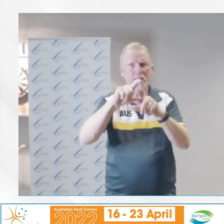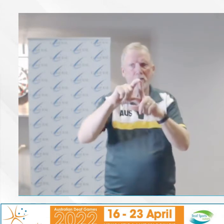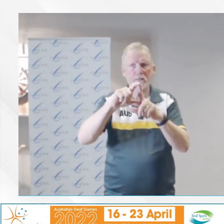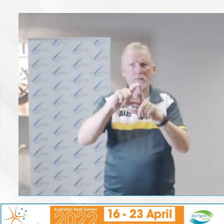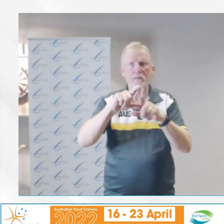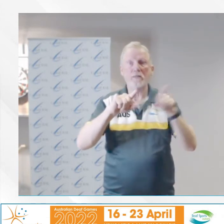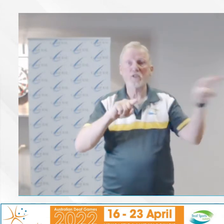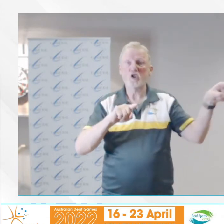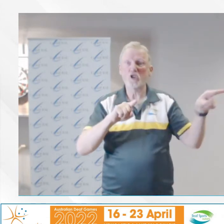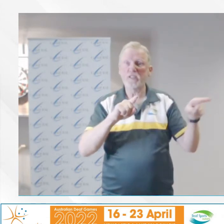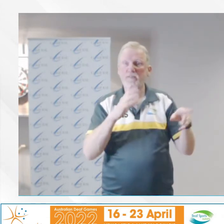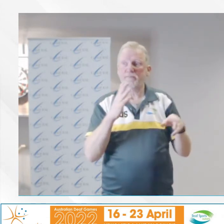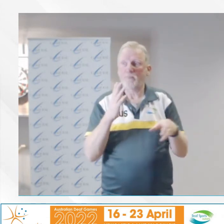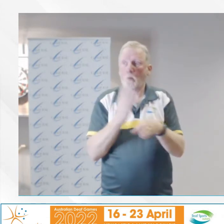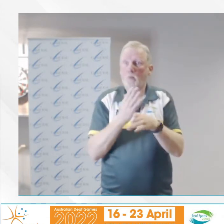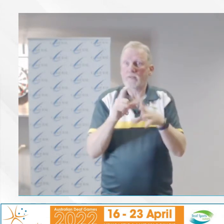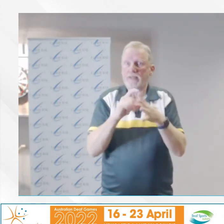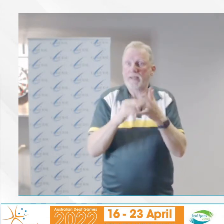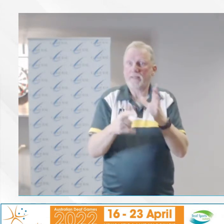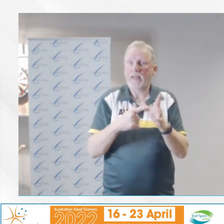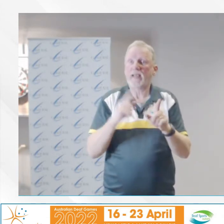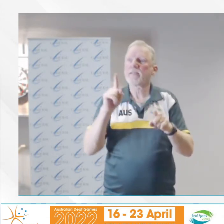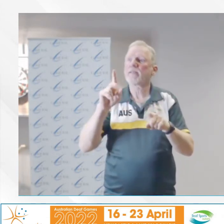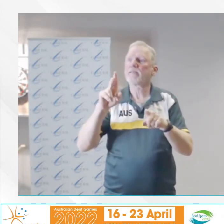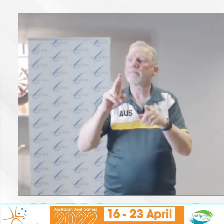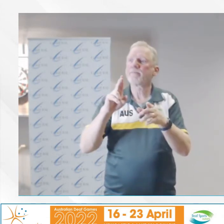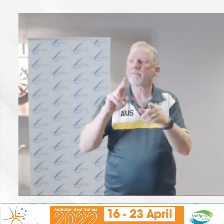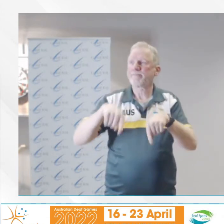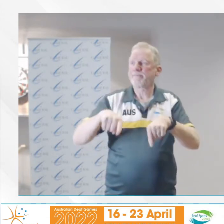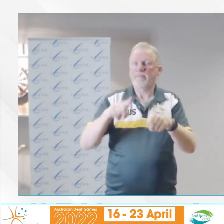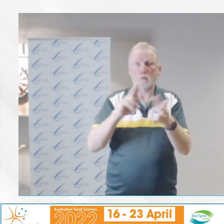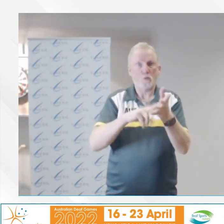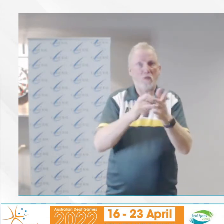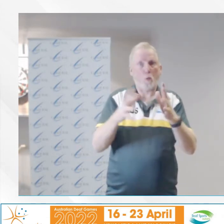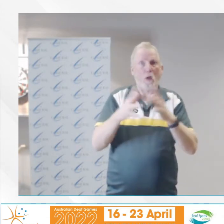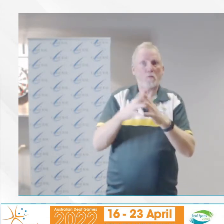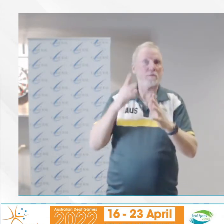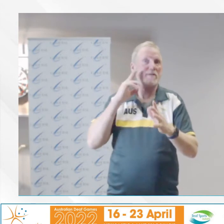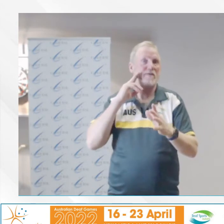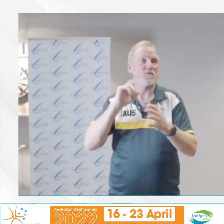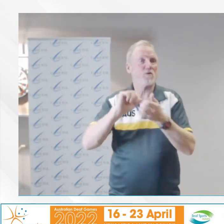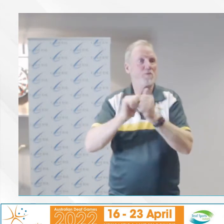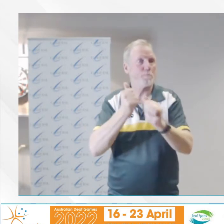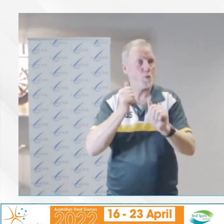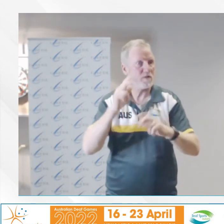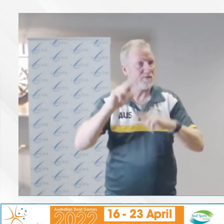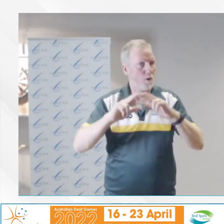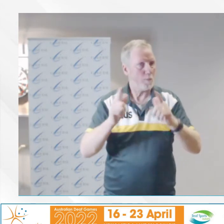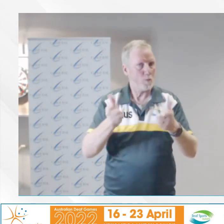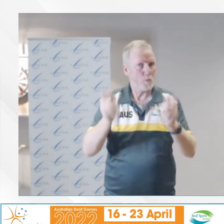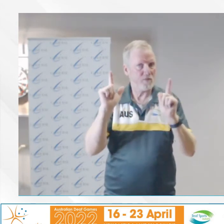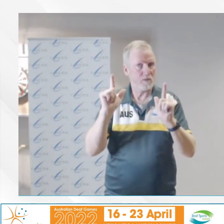program her name is lauren townsend she works for deaf sports australia but is based here in